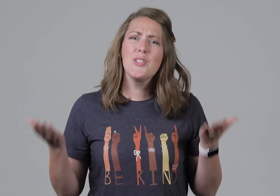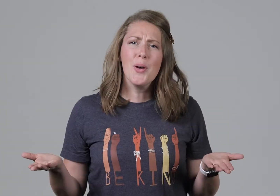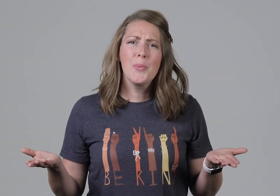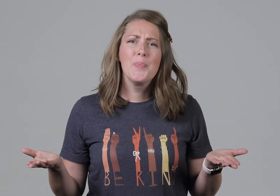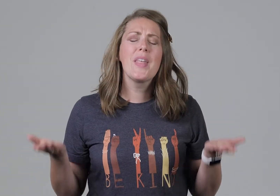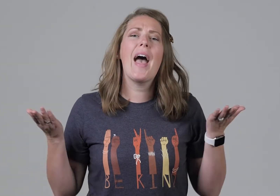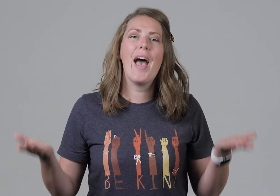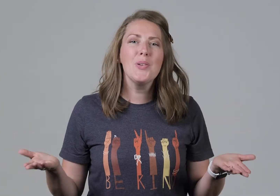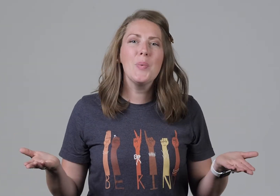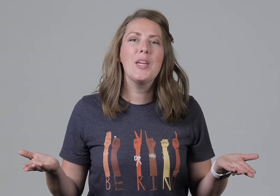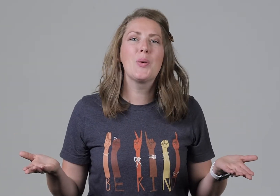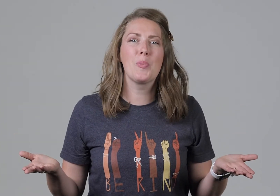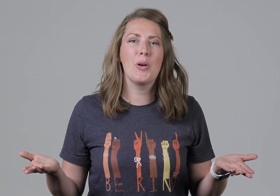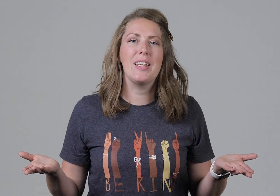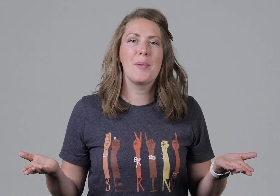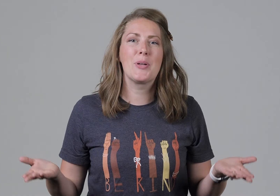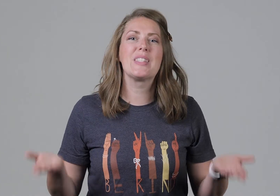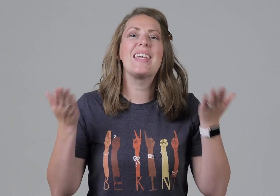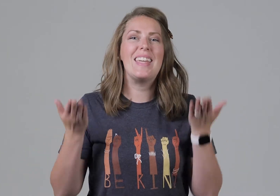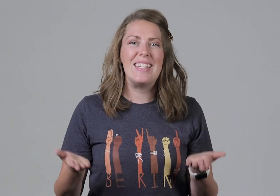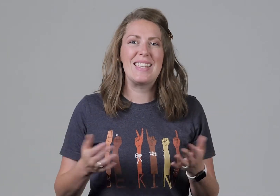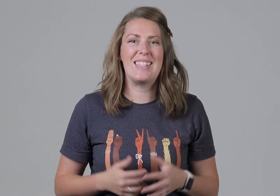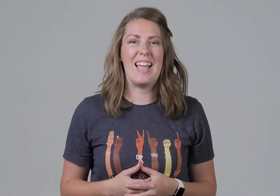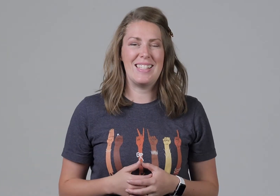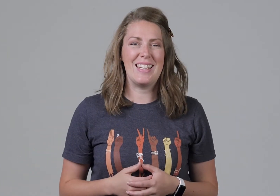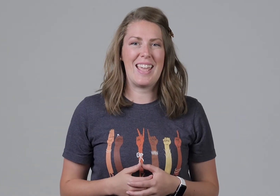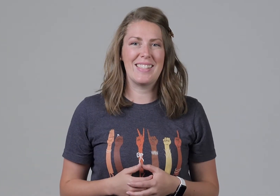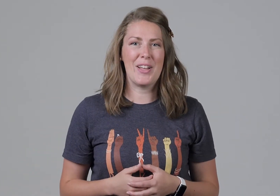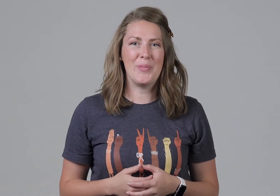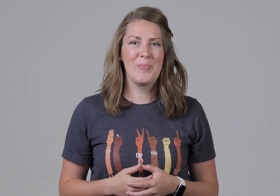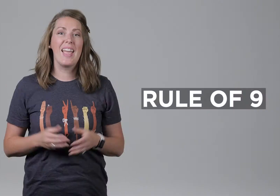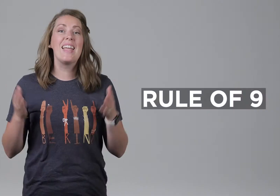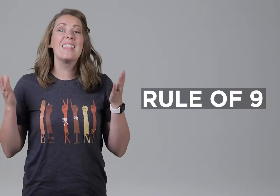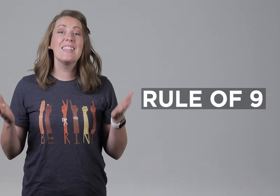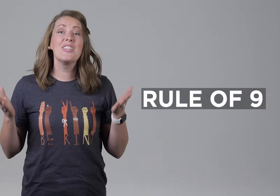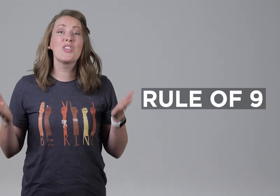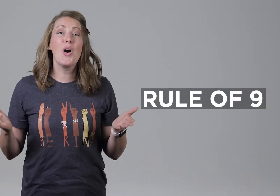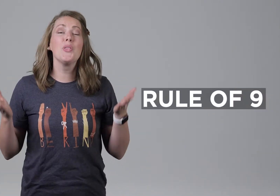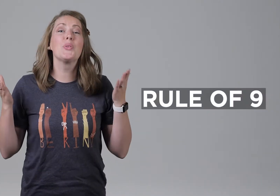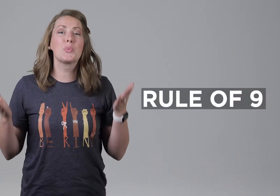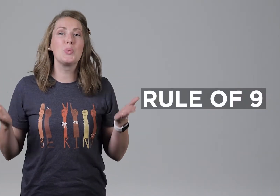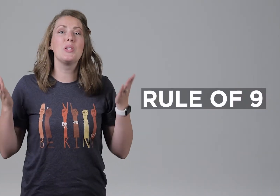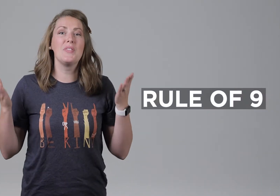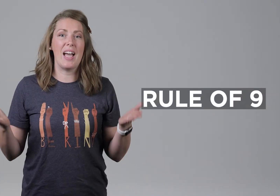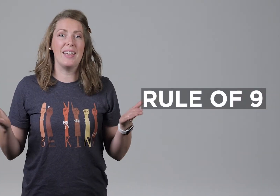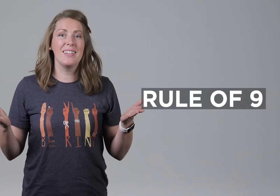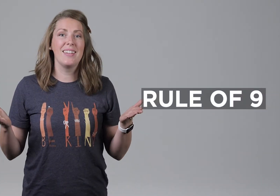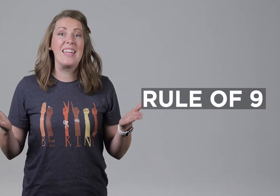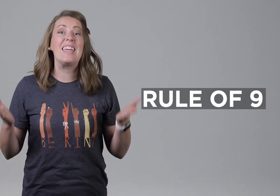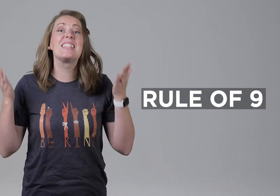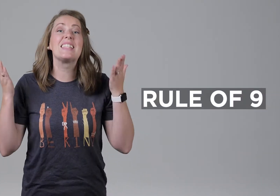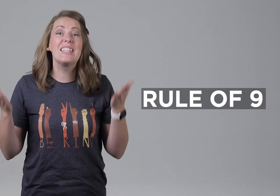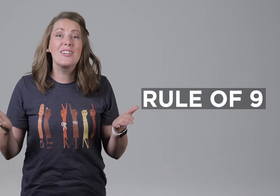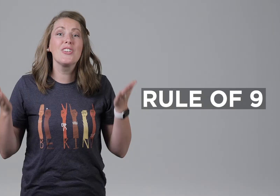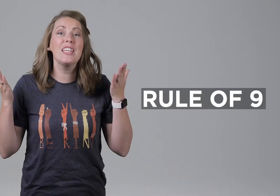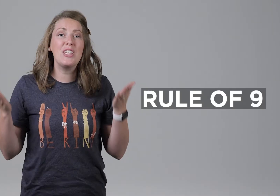So, how do we incorporate numbers into signs in ASL? This is called the "Rule of 9." It's literally